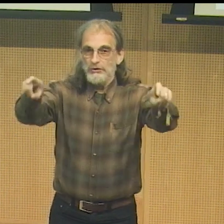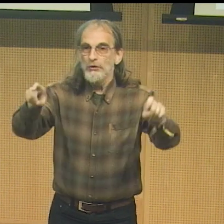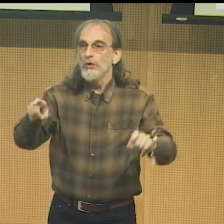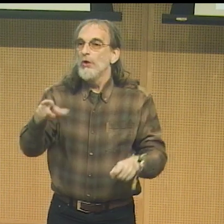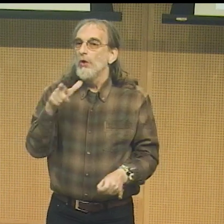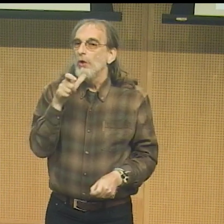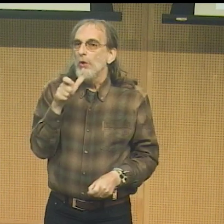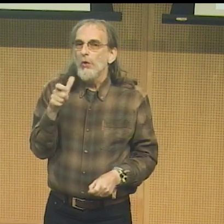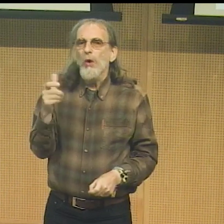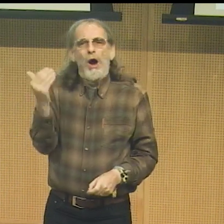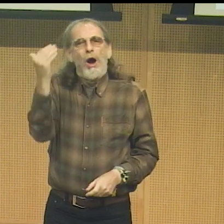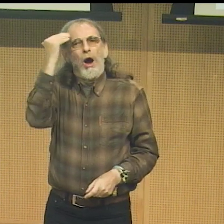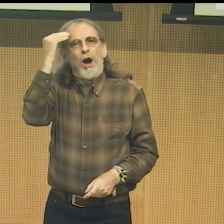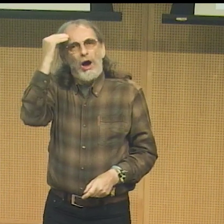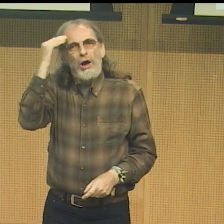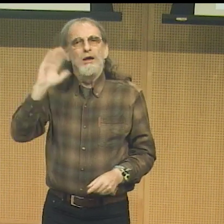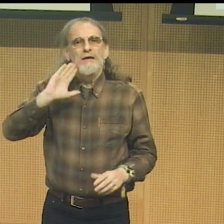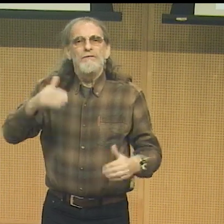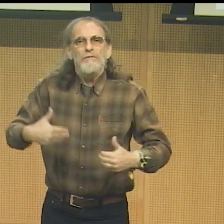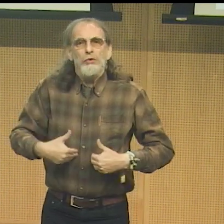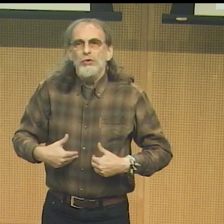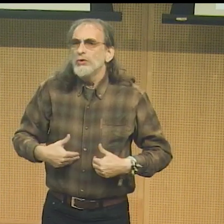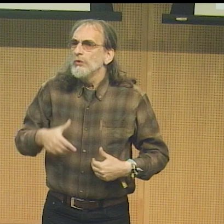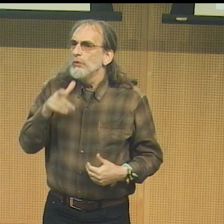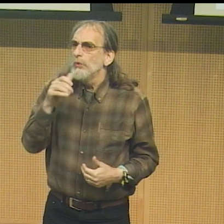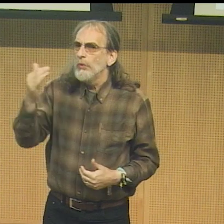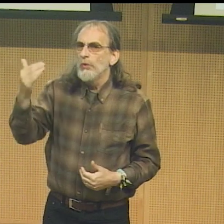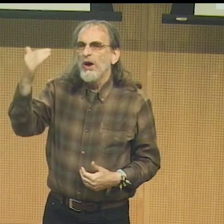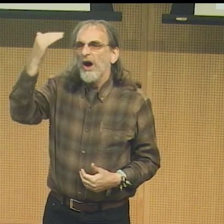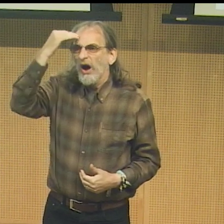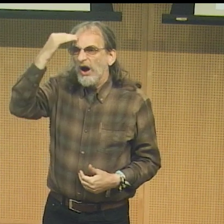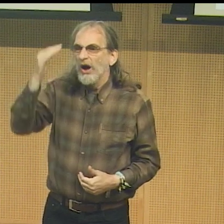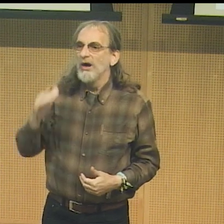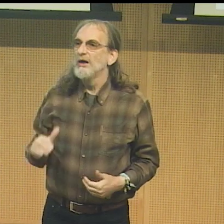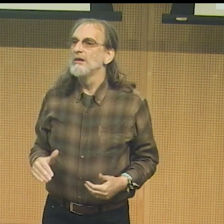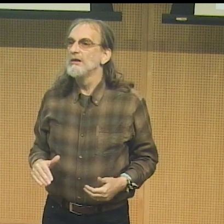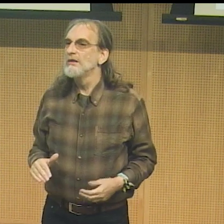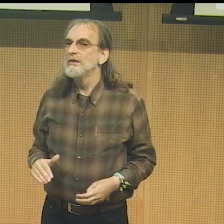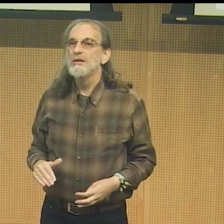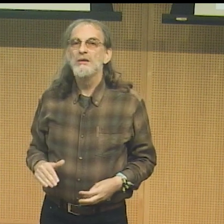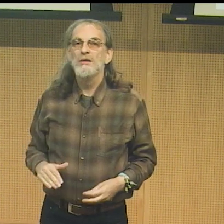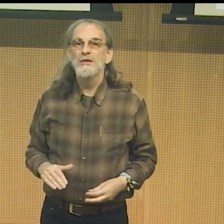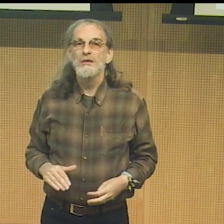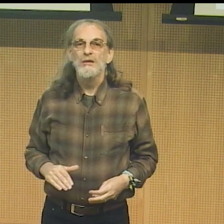and answer honestly. By a show of hands, how many of you are familiar with the concepts of Deafhood?